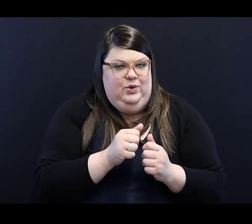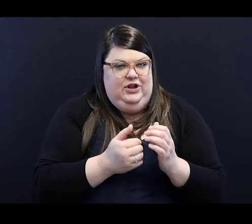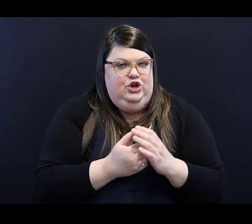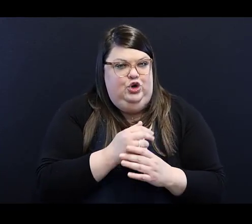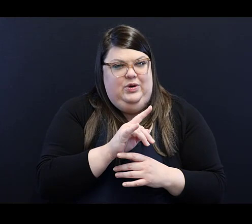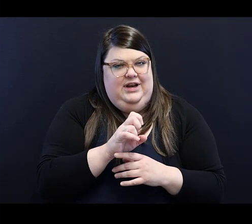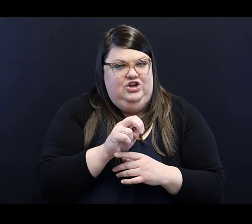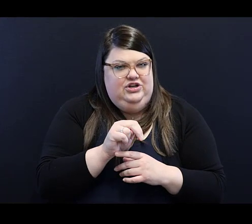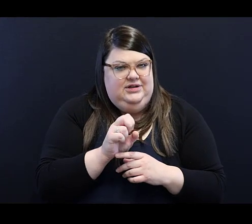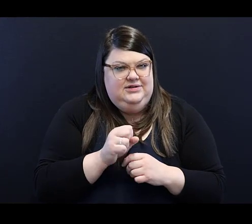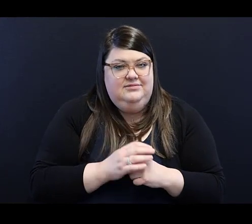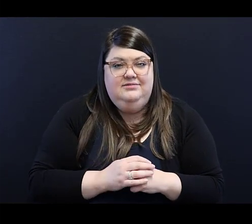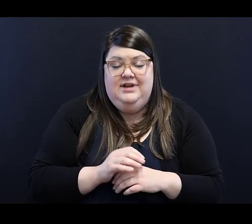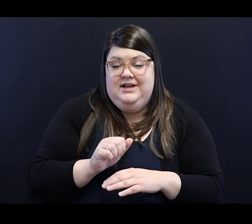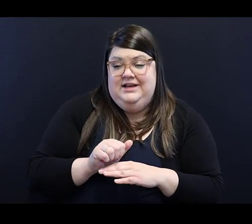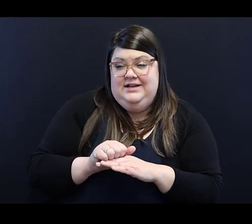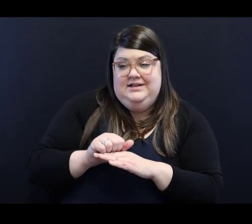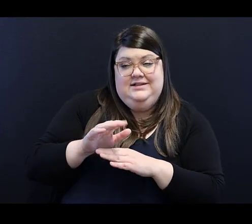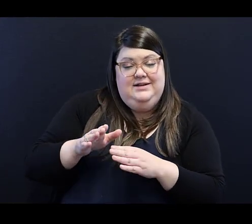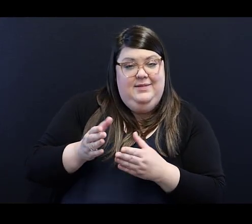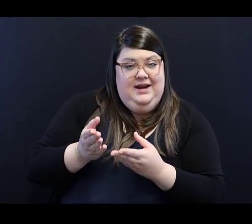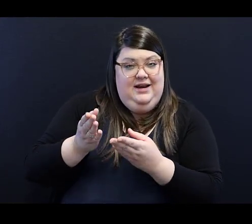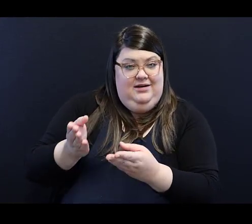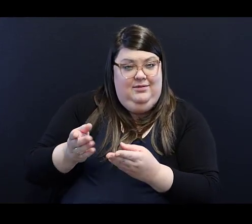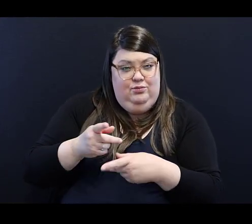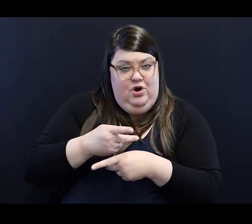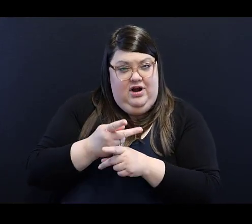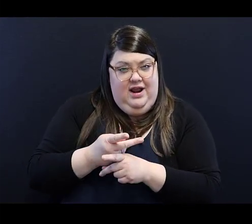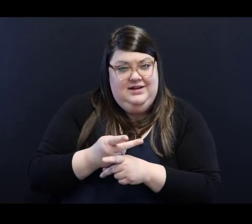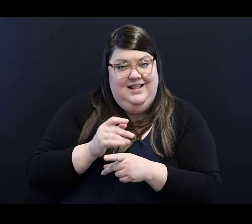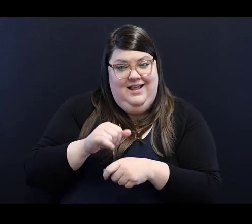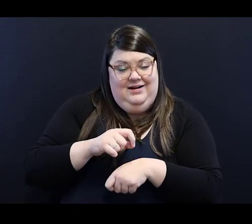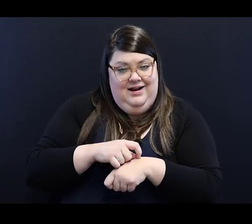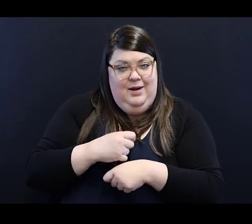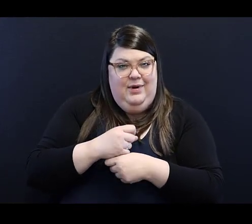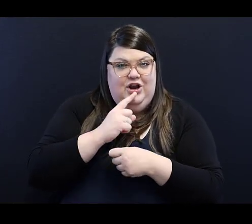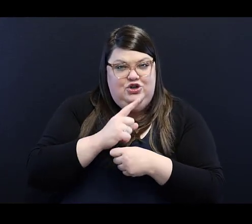products at this time allows grantees to ensure products are submitted, tagged,